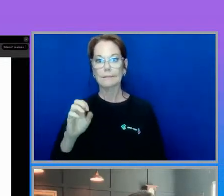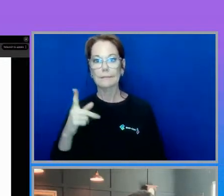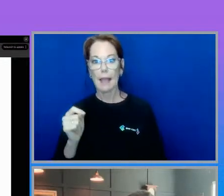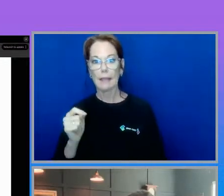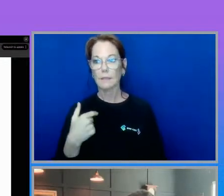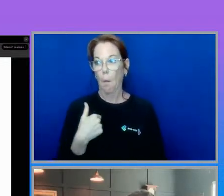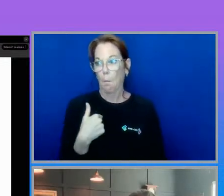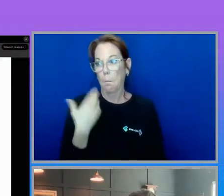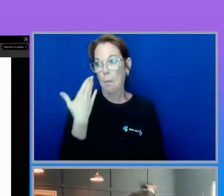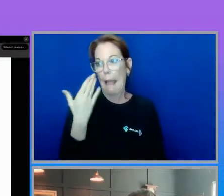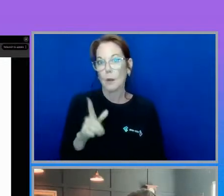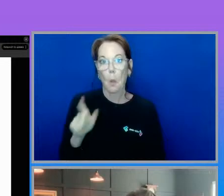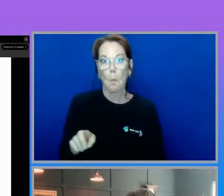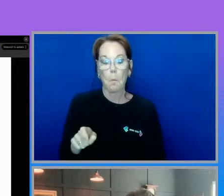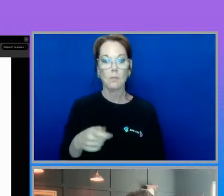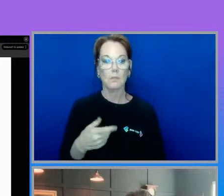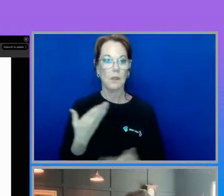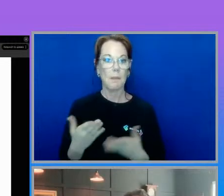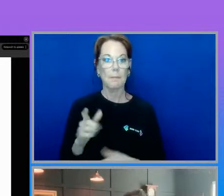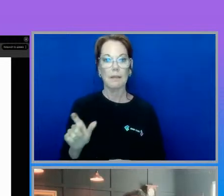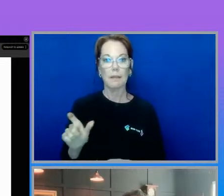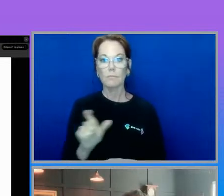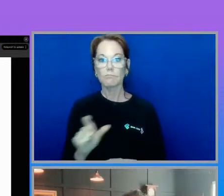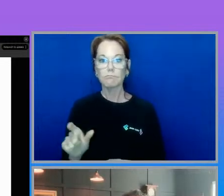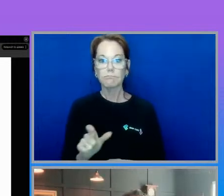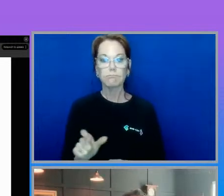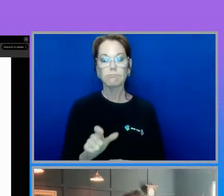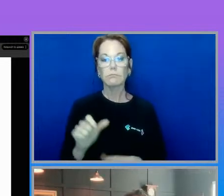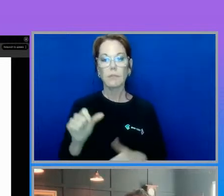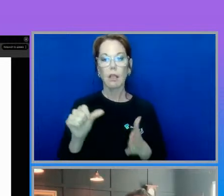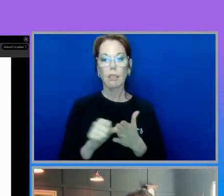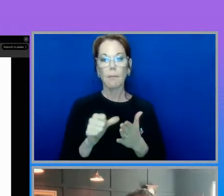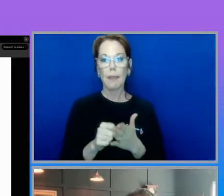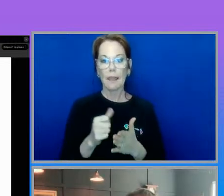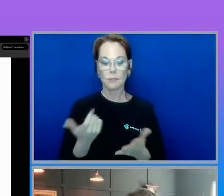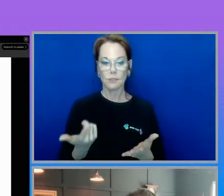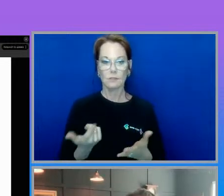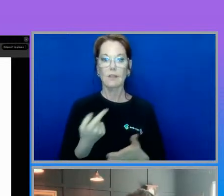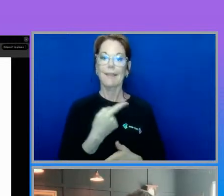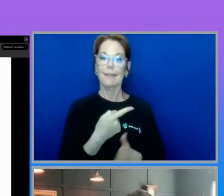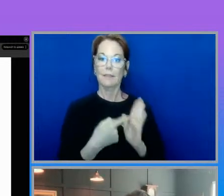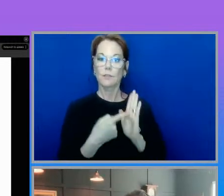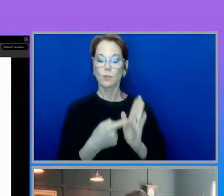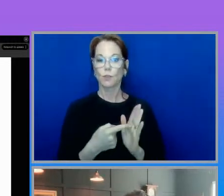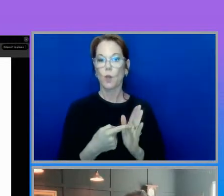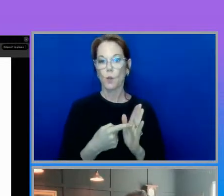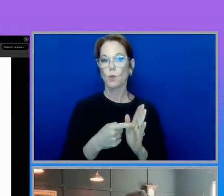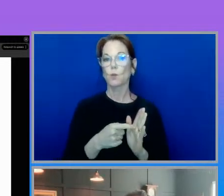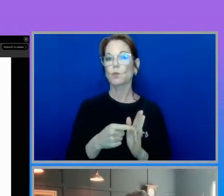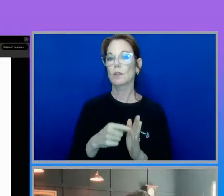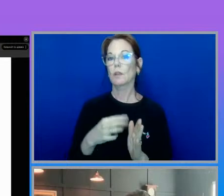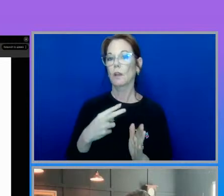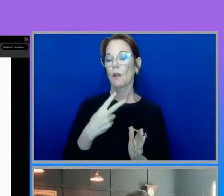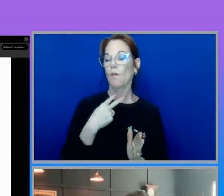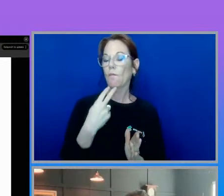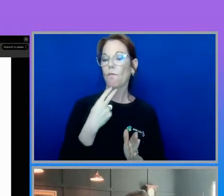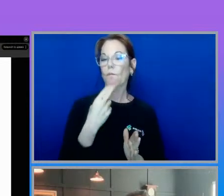them. They might navigate that page just by links. This image shows a mockup of the VoiceOver screen reader tool from Max menu